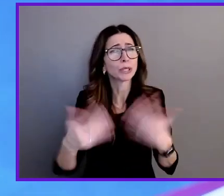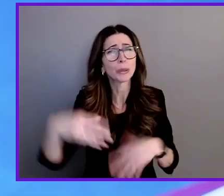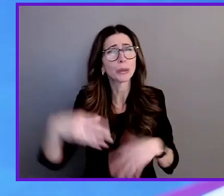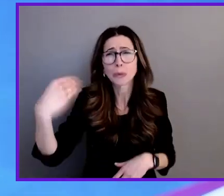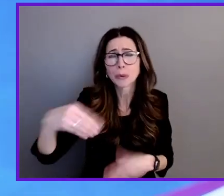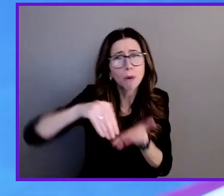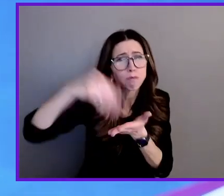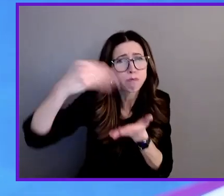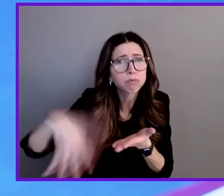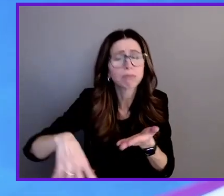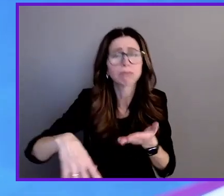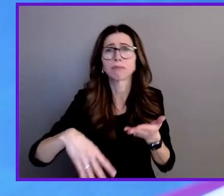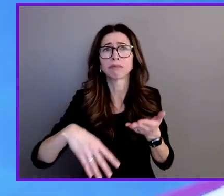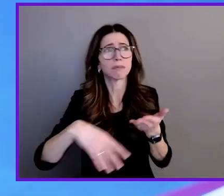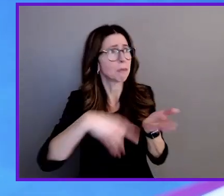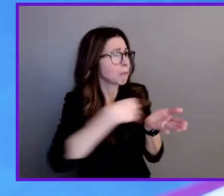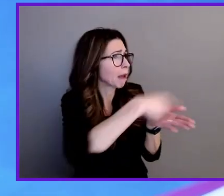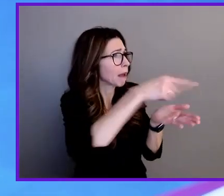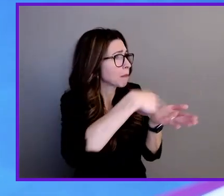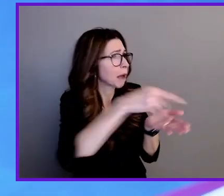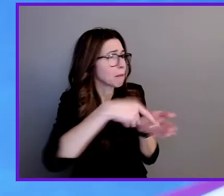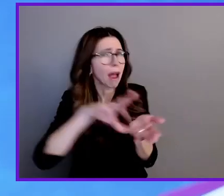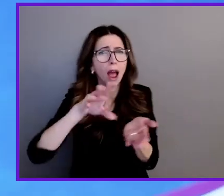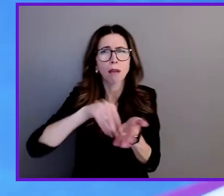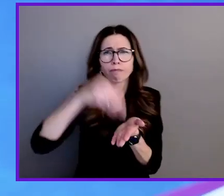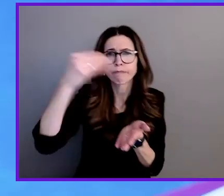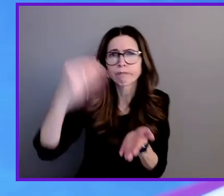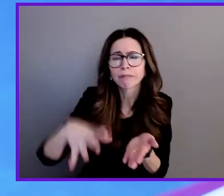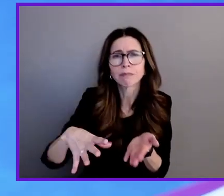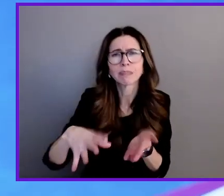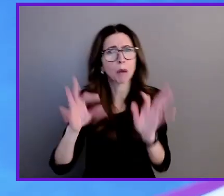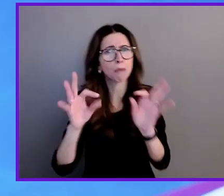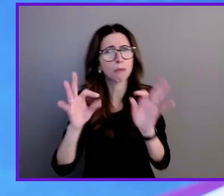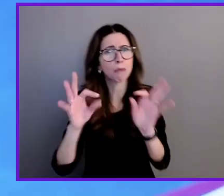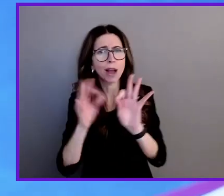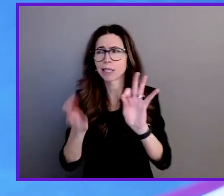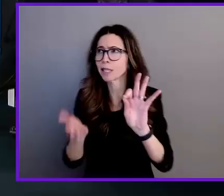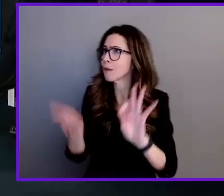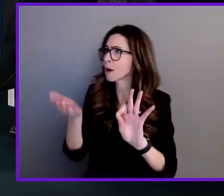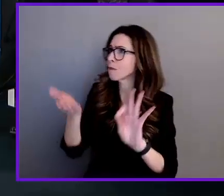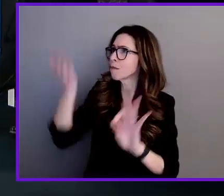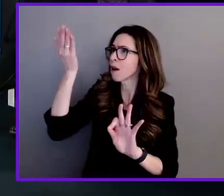How will the Canada Council address this in the future?” Thank you for your question, Eryn.